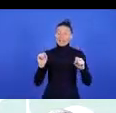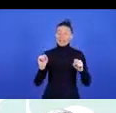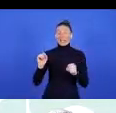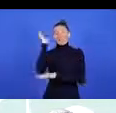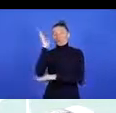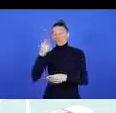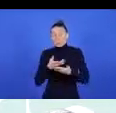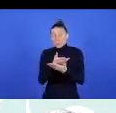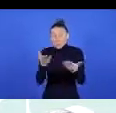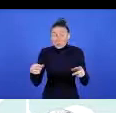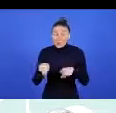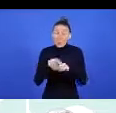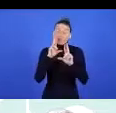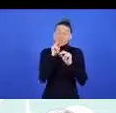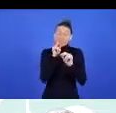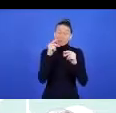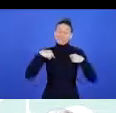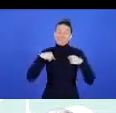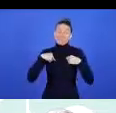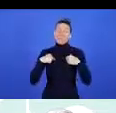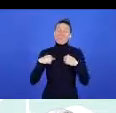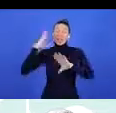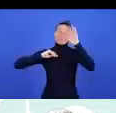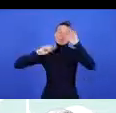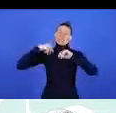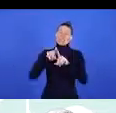. This resulted in me being able to speak to you all about